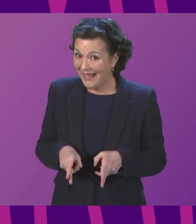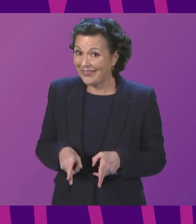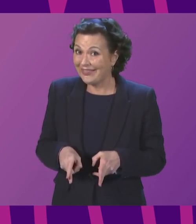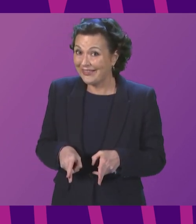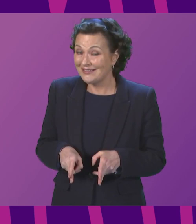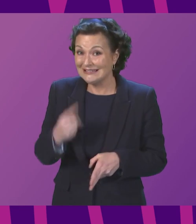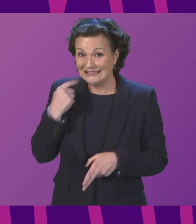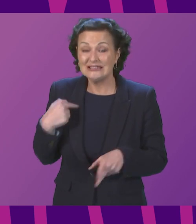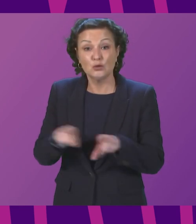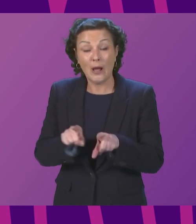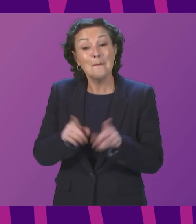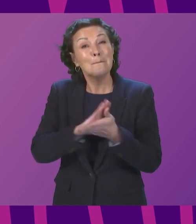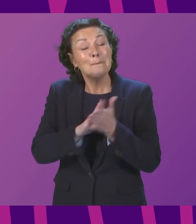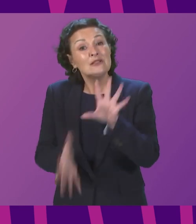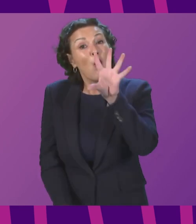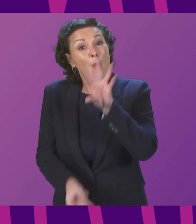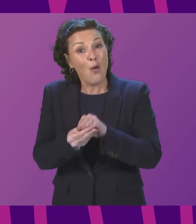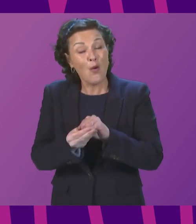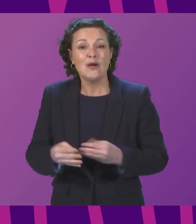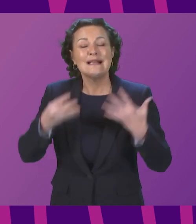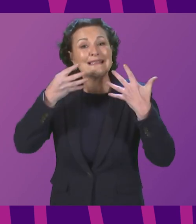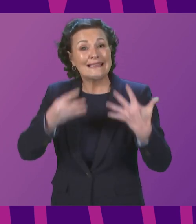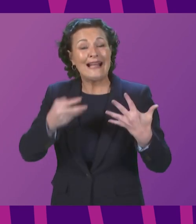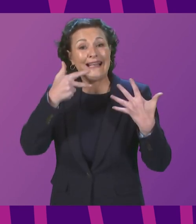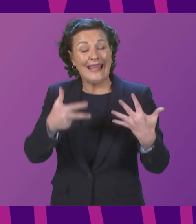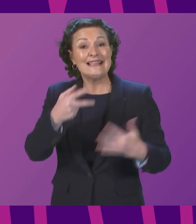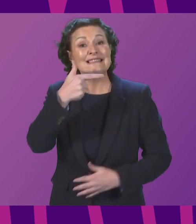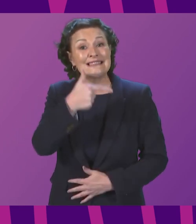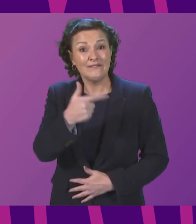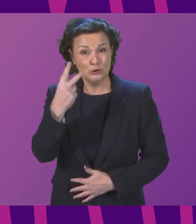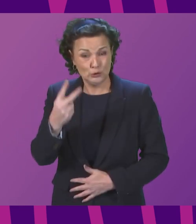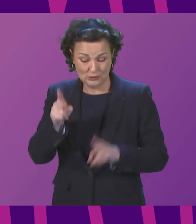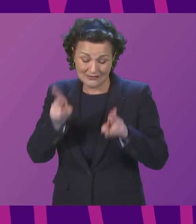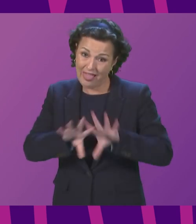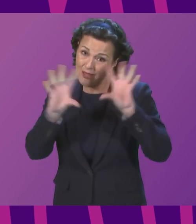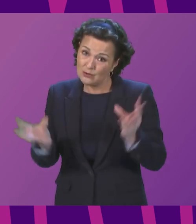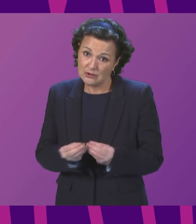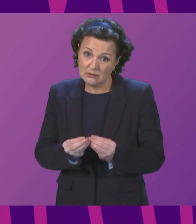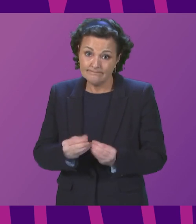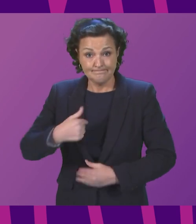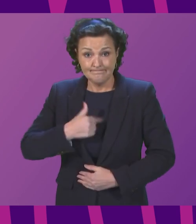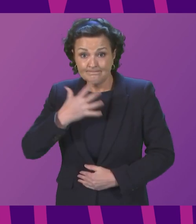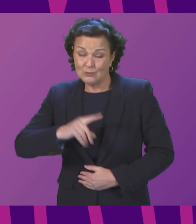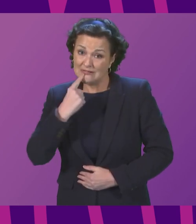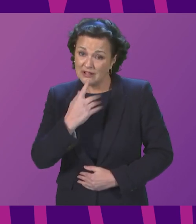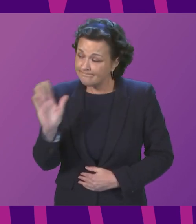the daily definition to 9,872. Once again, I send my condolences to everyone who is mourning